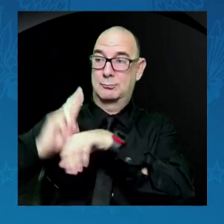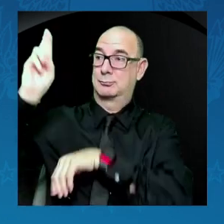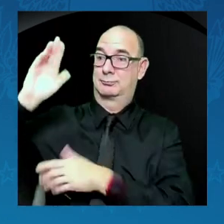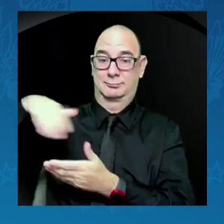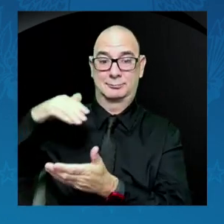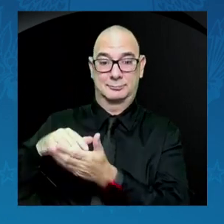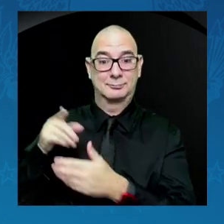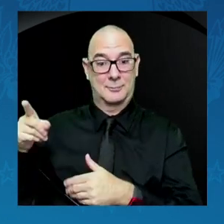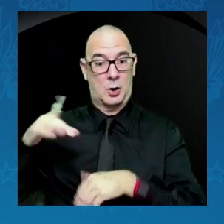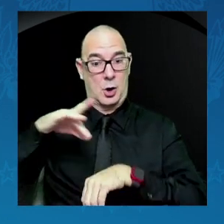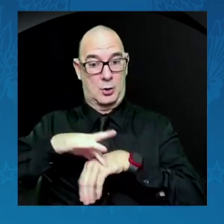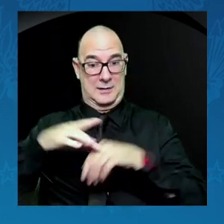It's called Incas